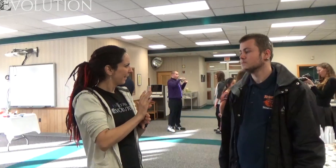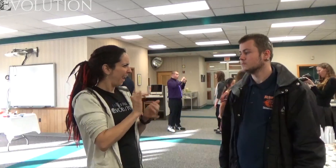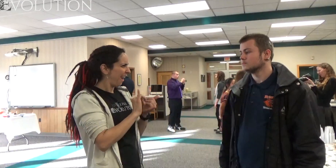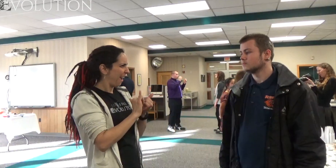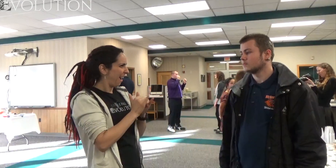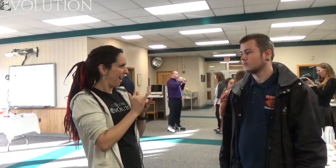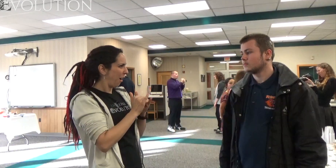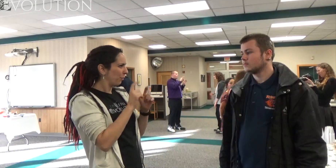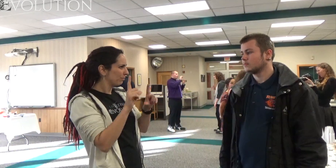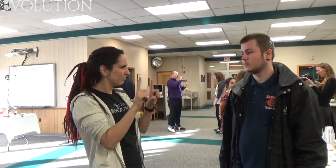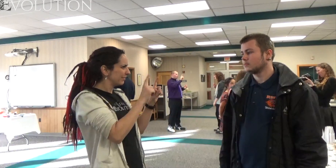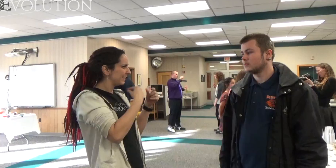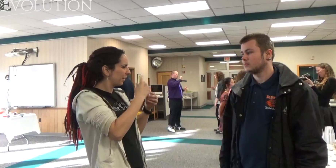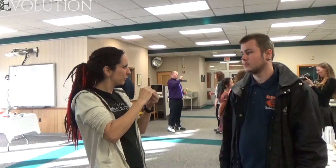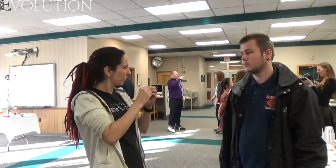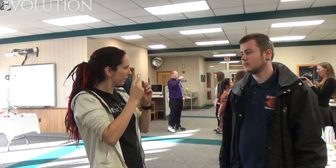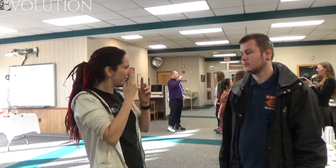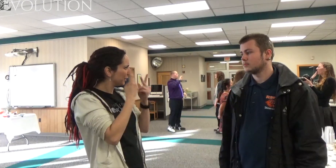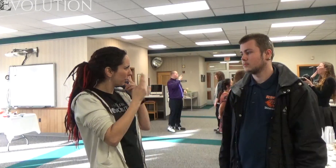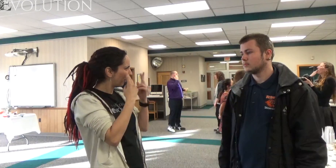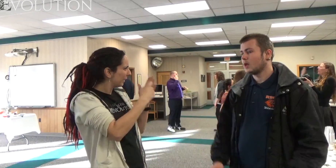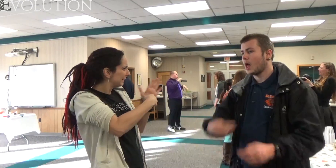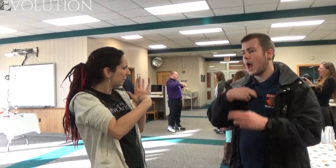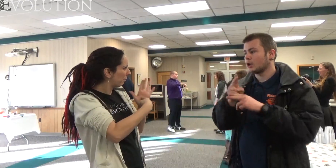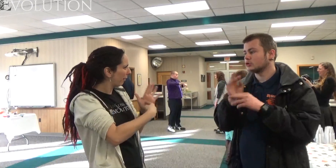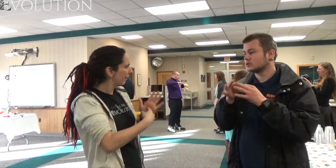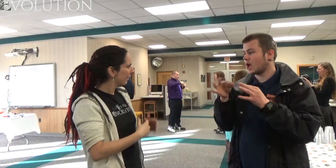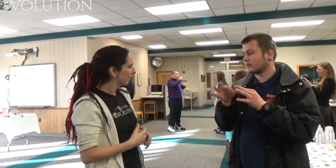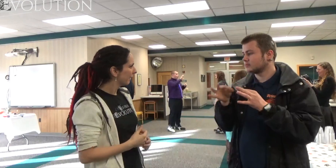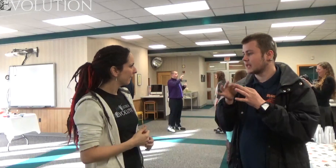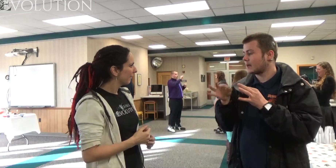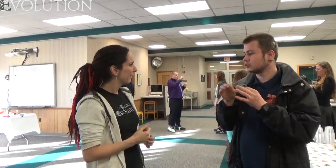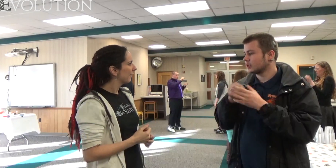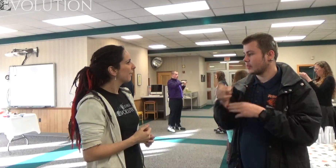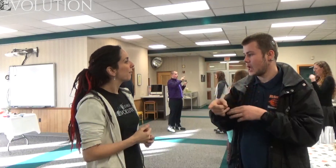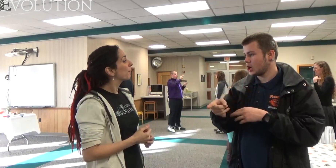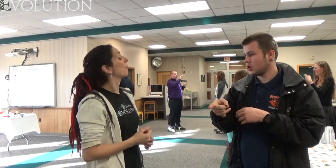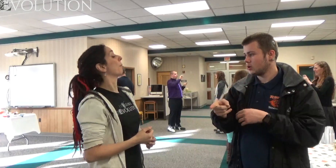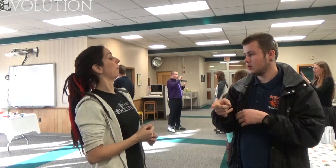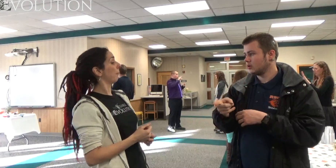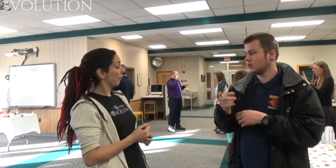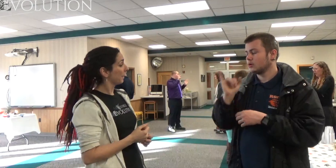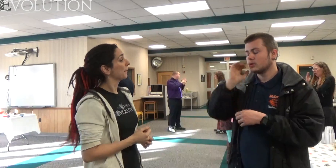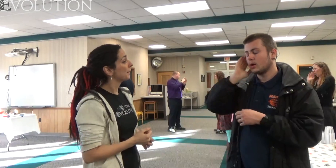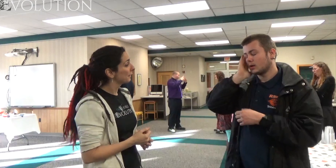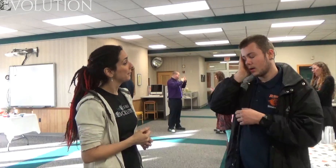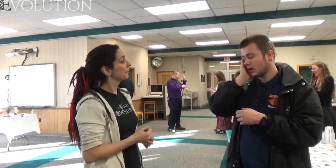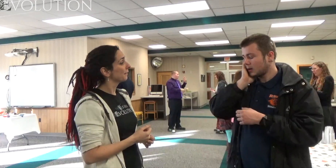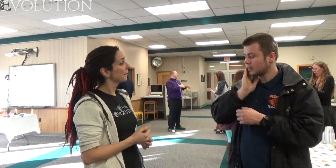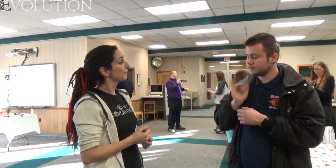How do you tell the story visually, can you give examples? There are captions in there, and um..